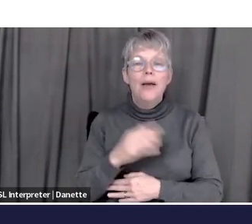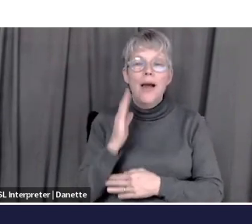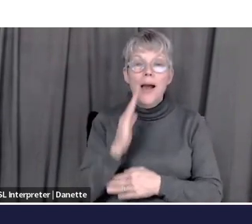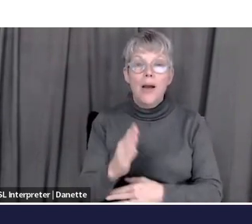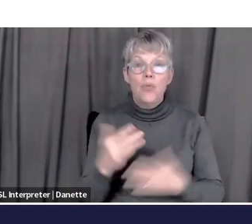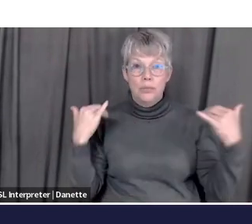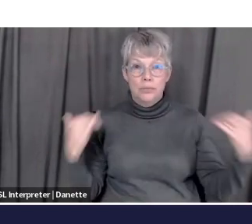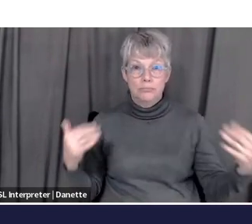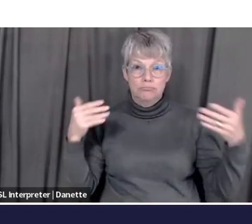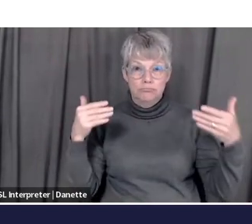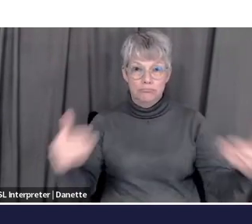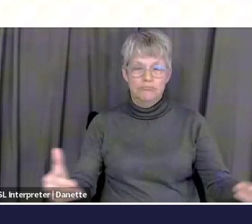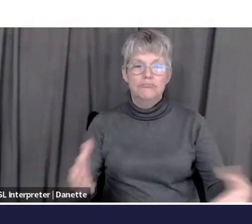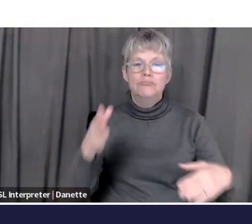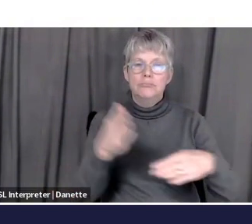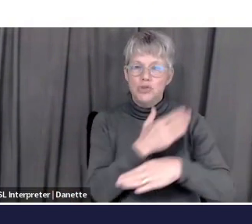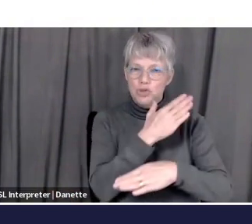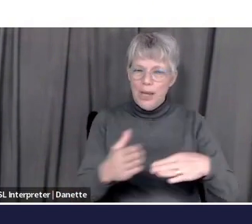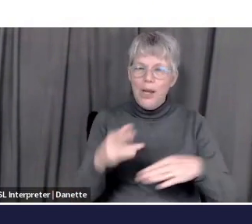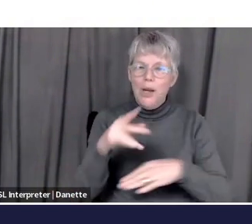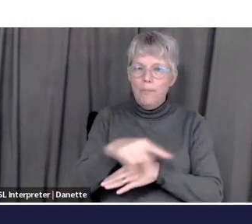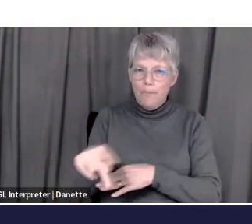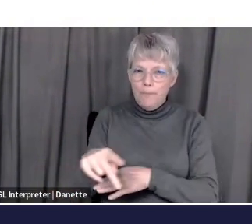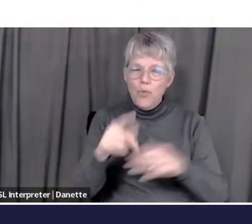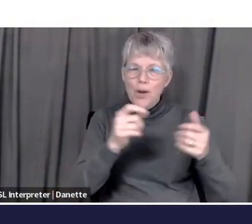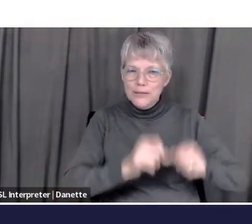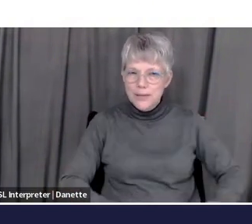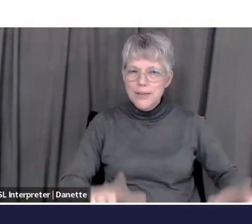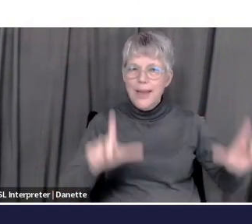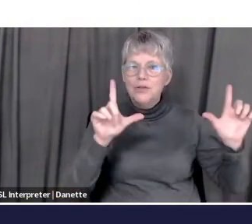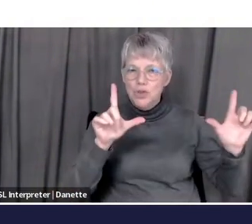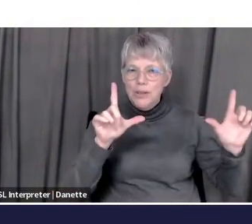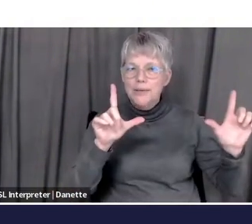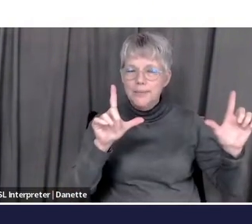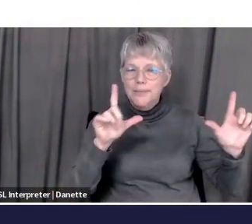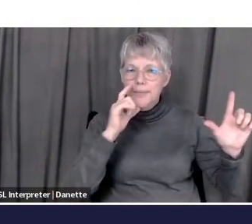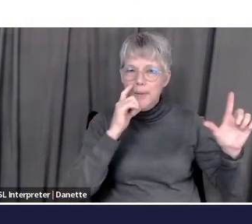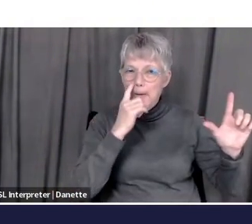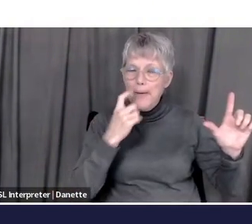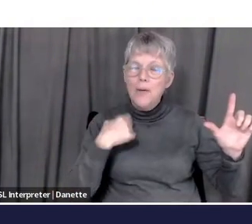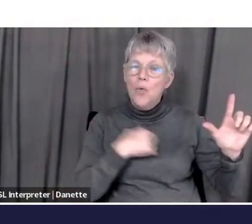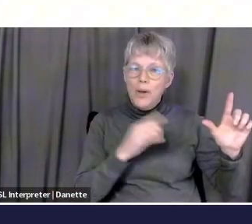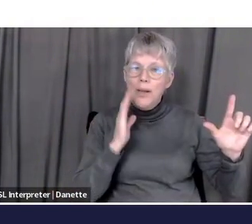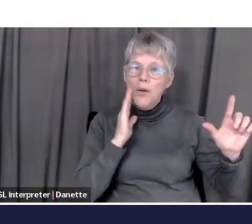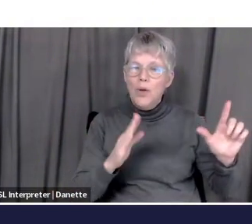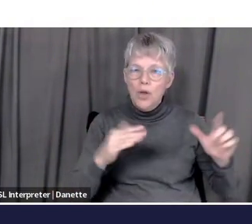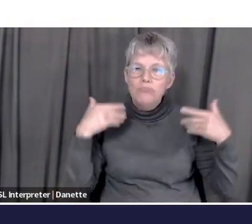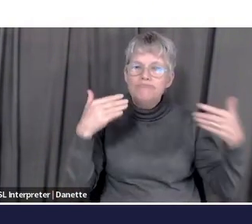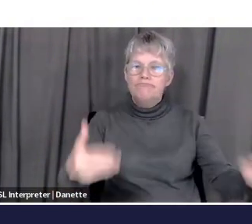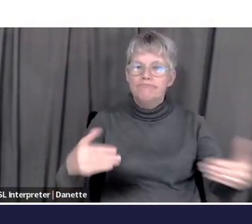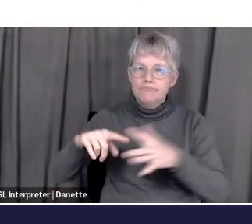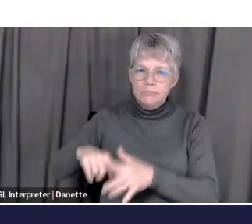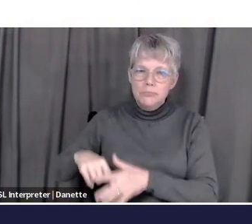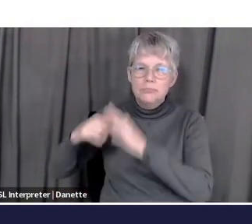I am going to go ahead and share my presentation here and we will get started.